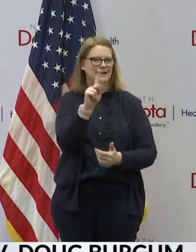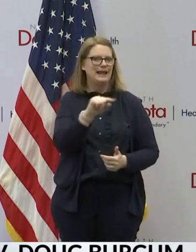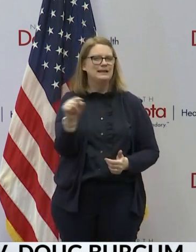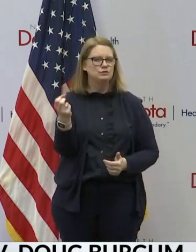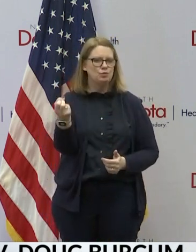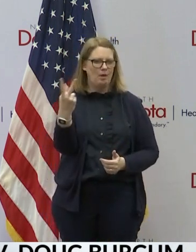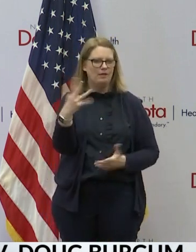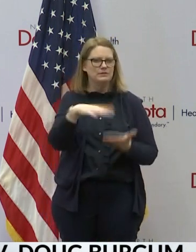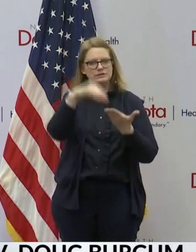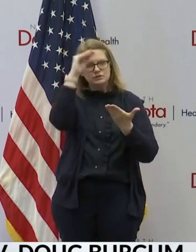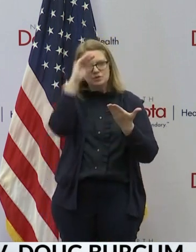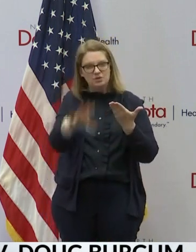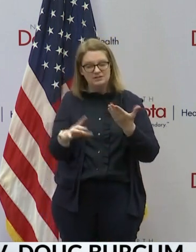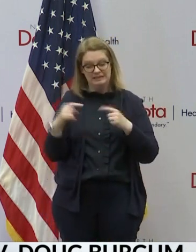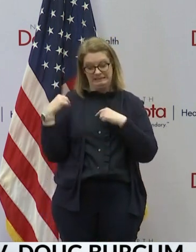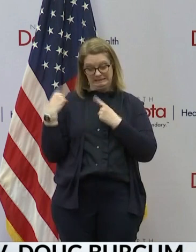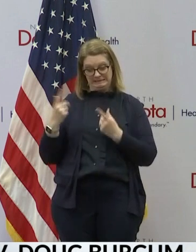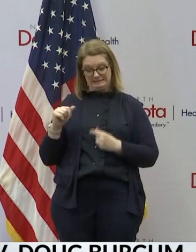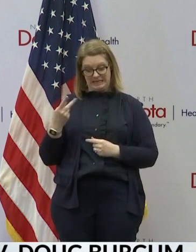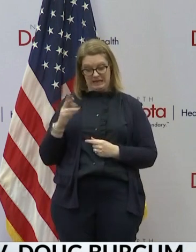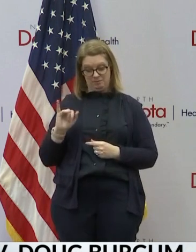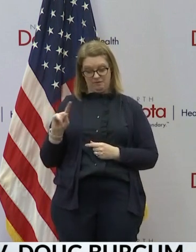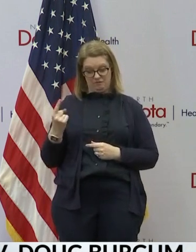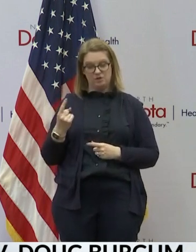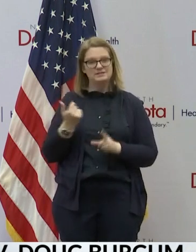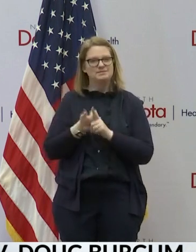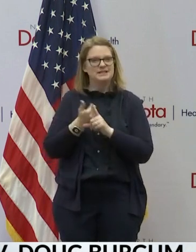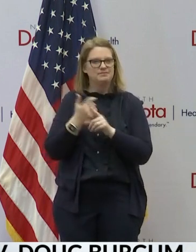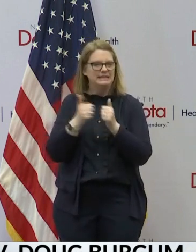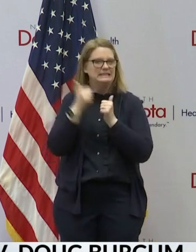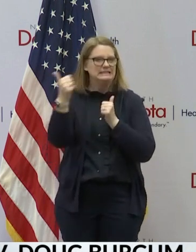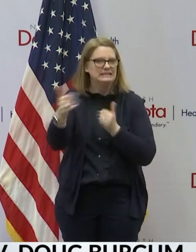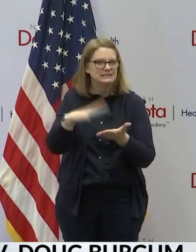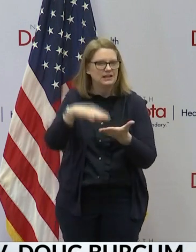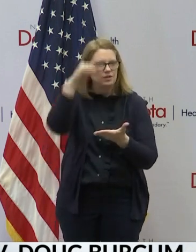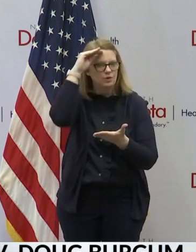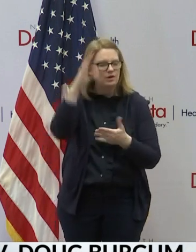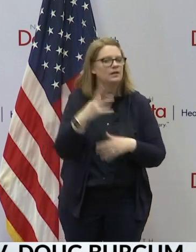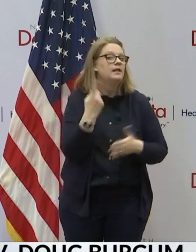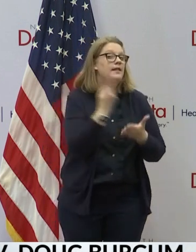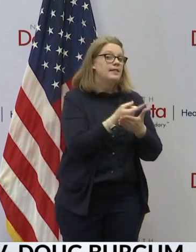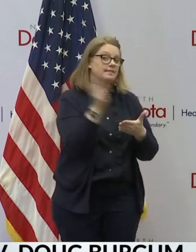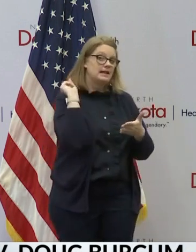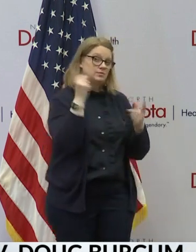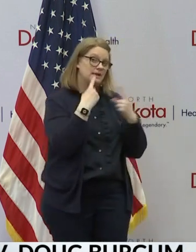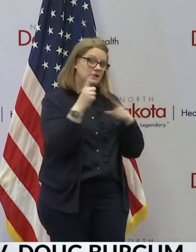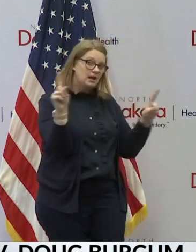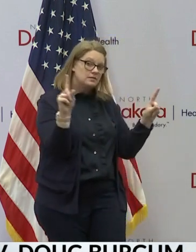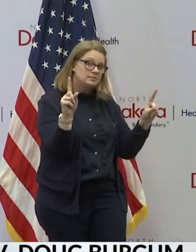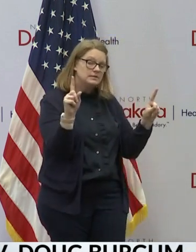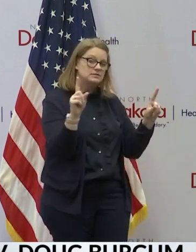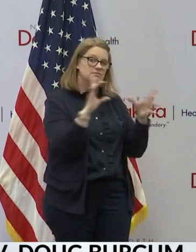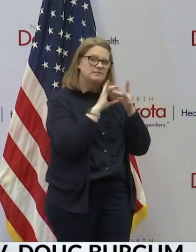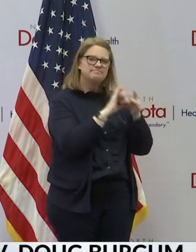SAFETY OF OUR CITIZENS AND THAT INCLUDES ALL OF THOSE 120,000 K-12 STUDENTS WHO HAVE BEEN